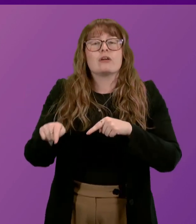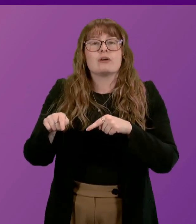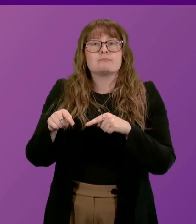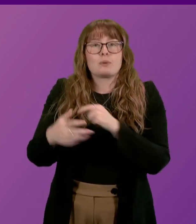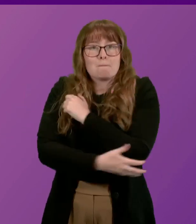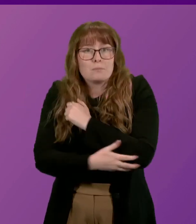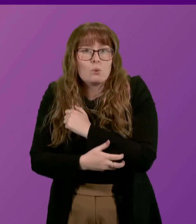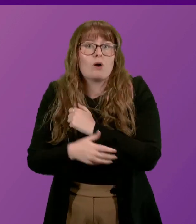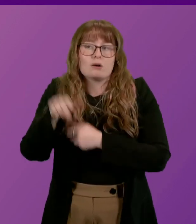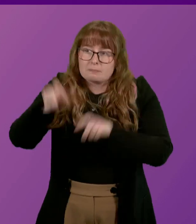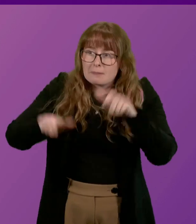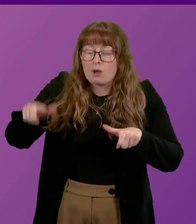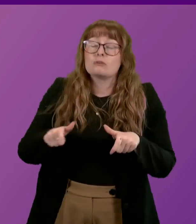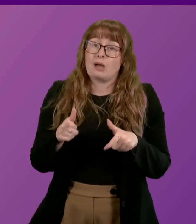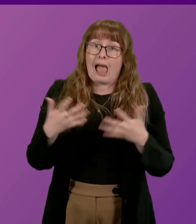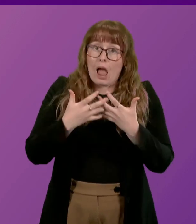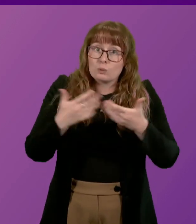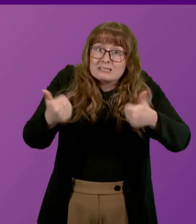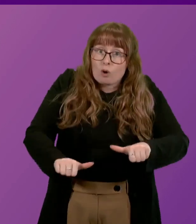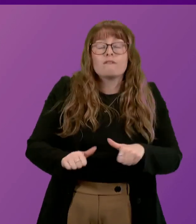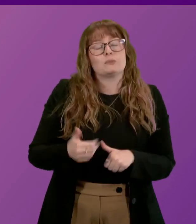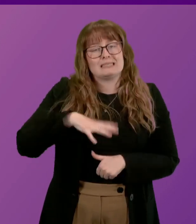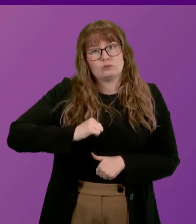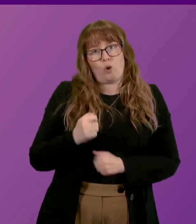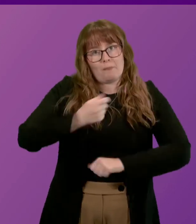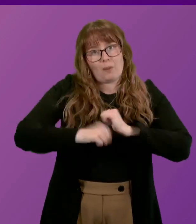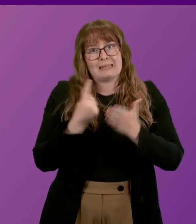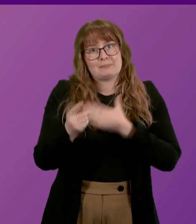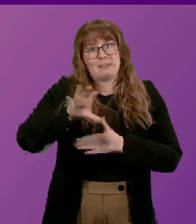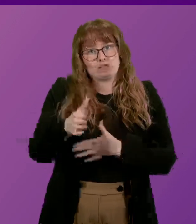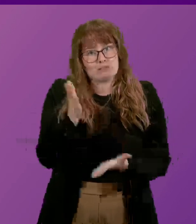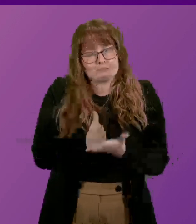Scotland to be an independent country. The sooner that happens, the better.